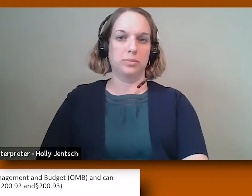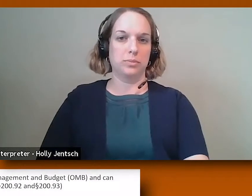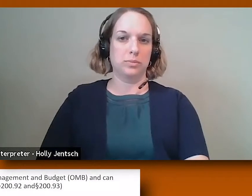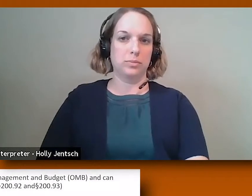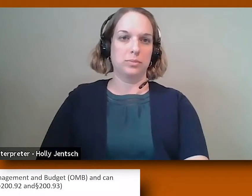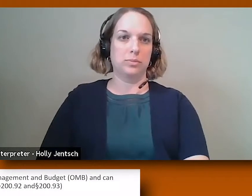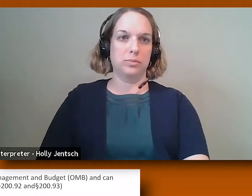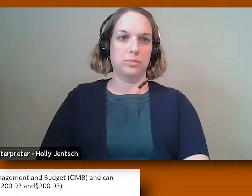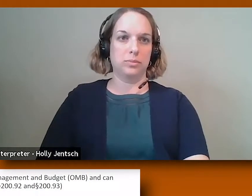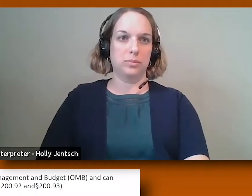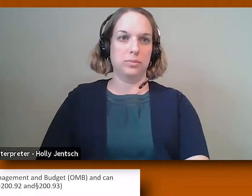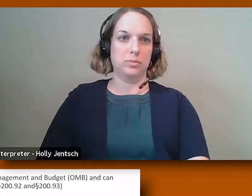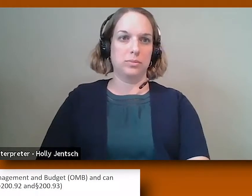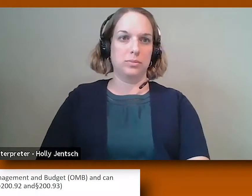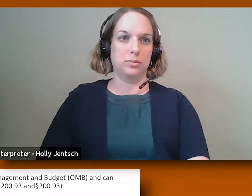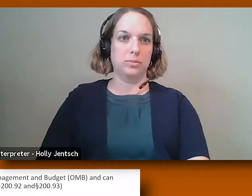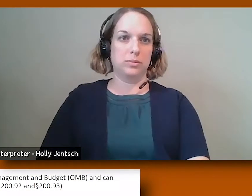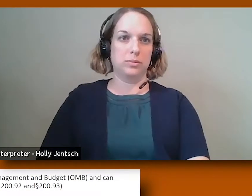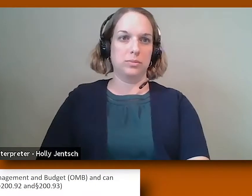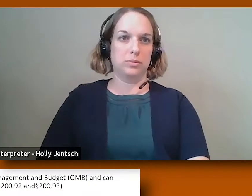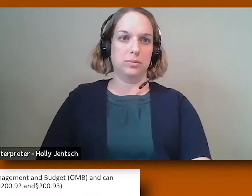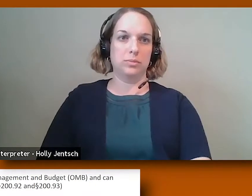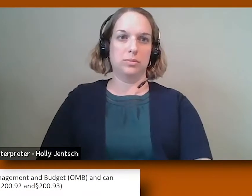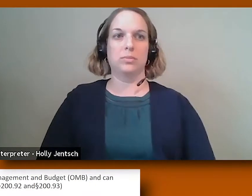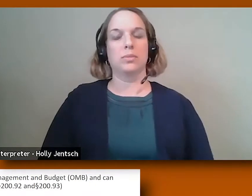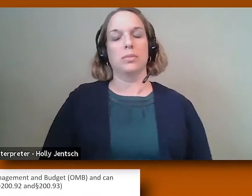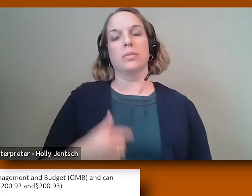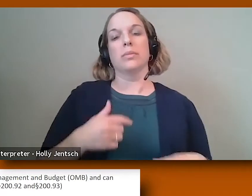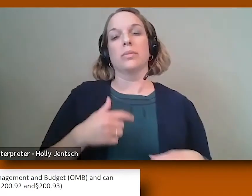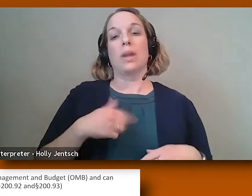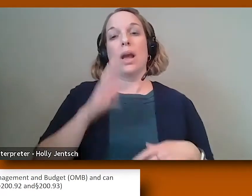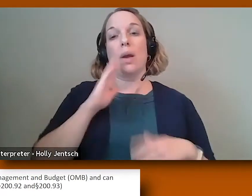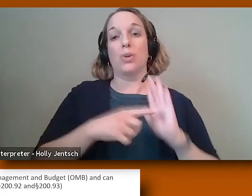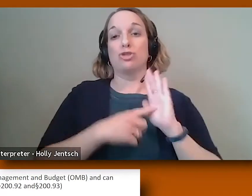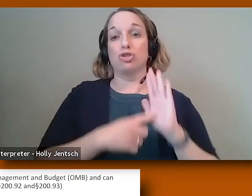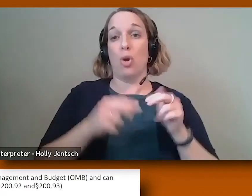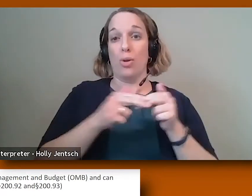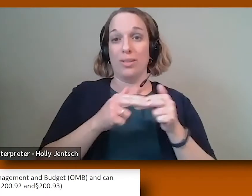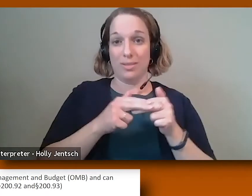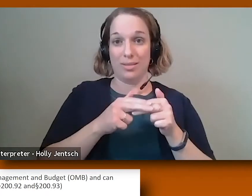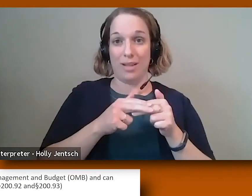I'll give you all a minute to read each slide before I present them, so I'll be quiet